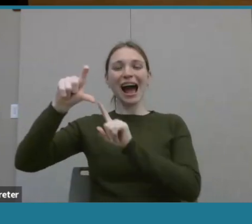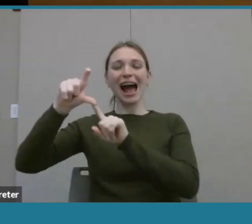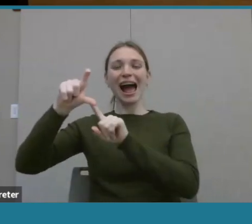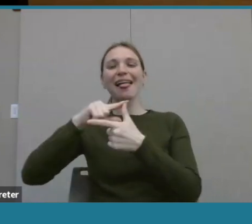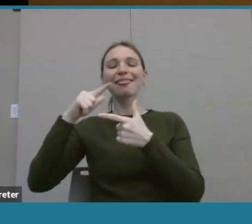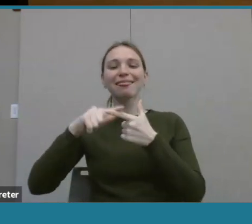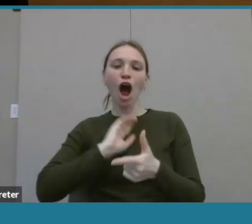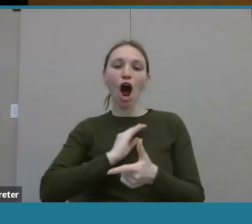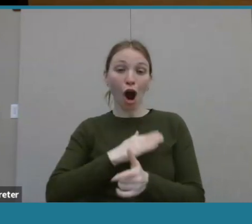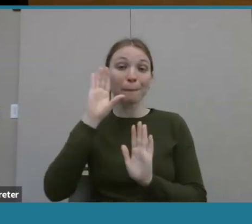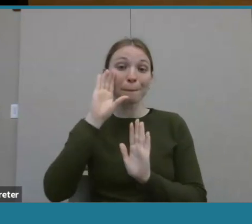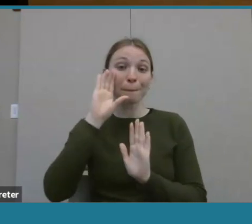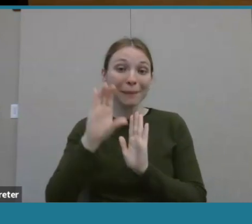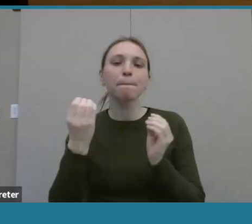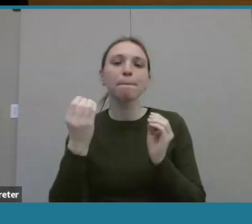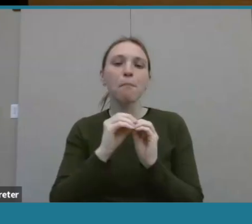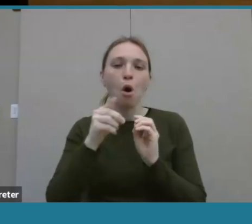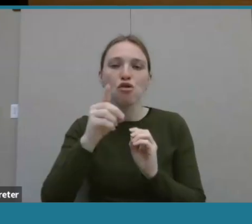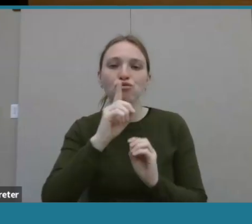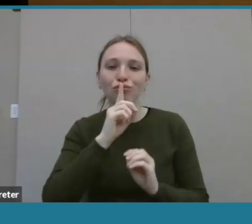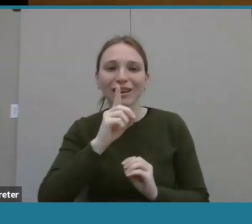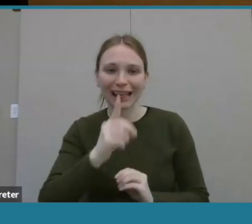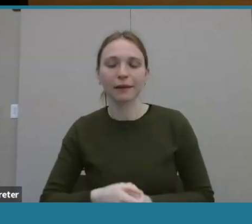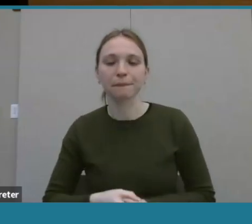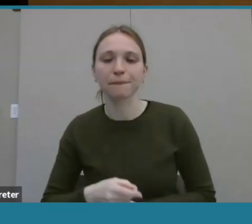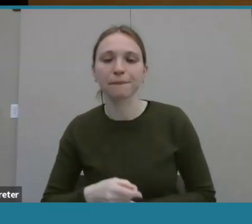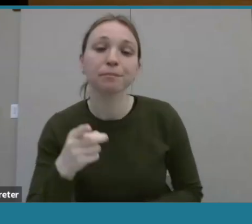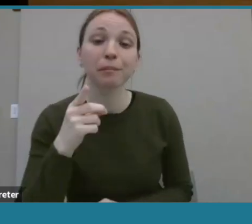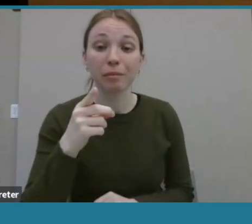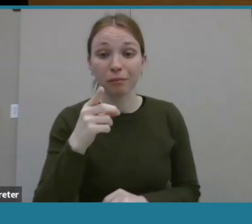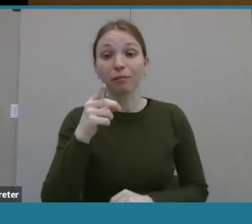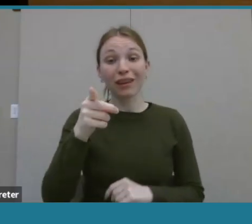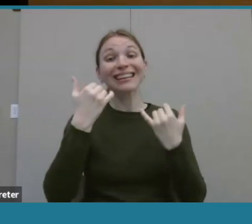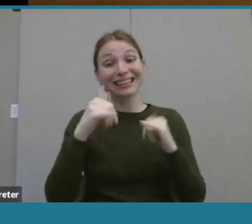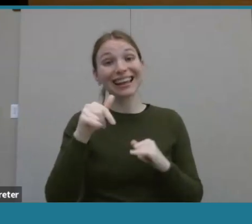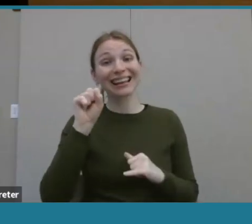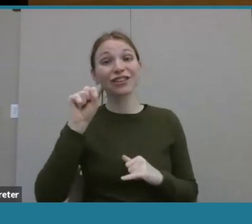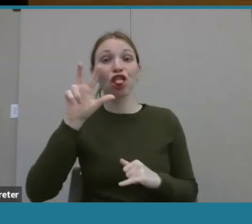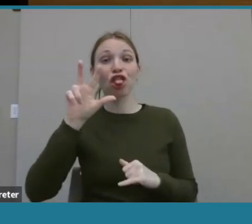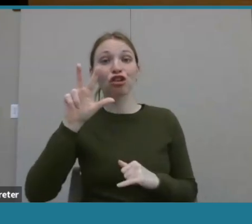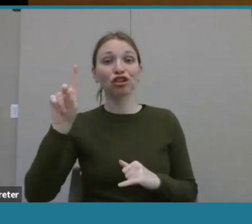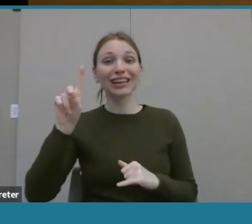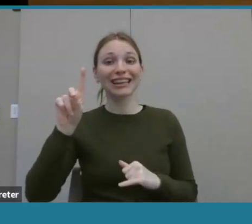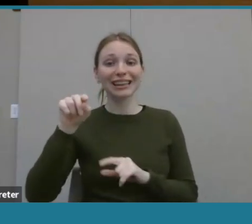And the bucket is inset into the sign, but it is still the 3-dimensional resin. You can actually feel it next time you're at the zoo. Very fun.